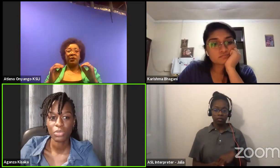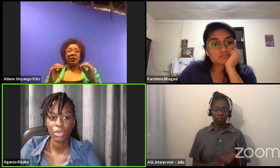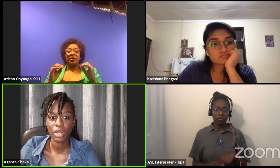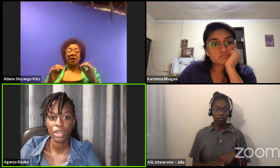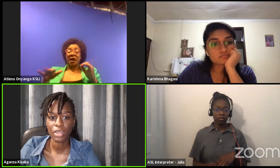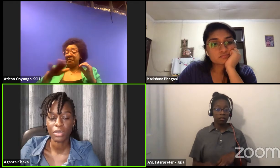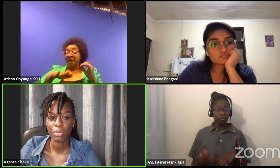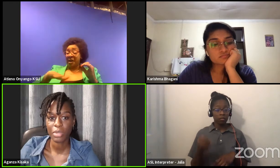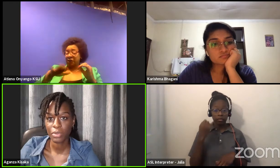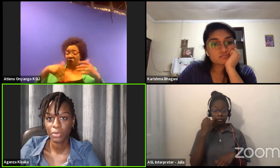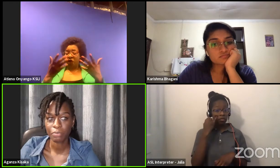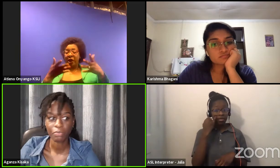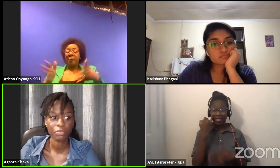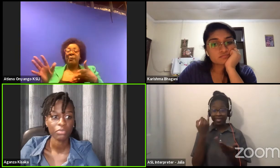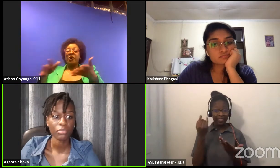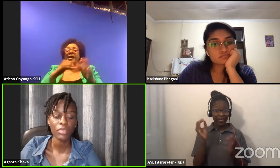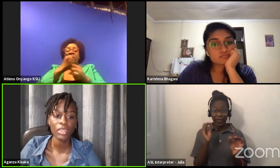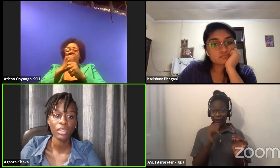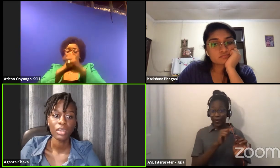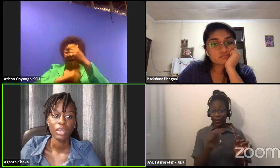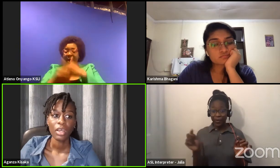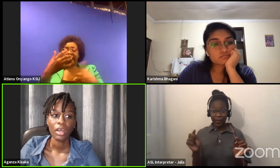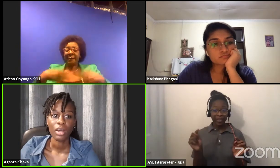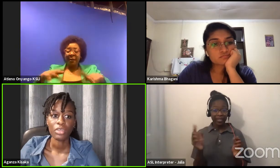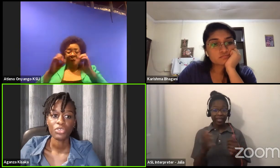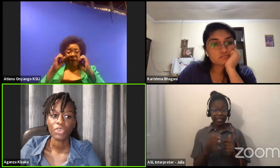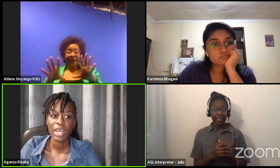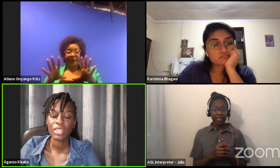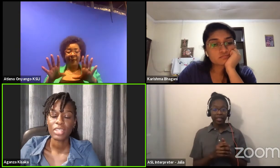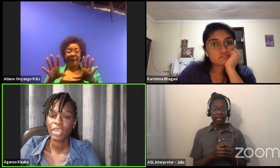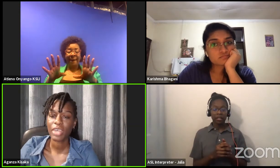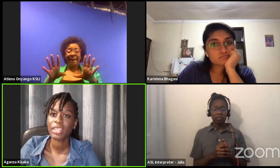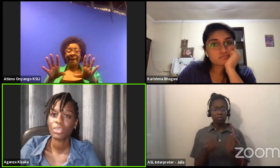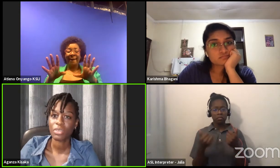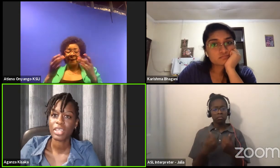to work under people, try little things.